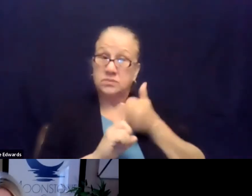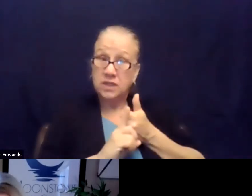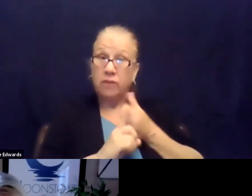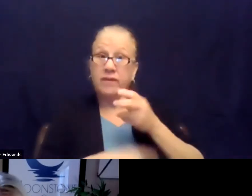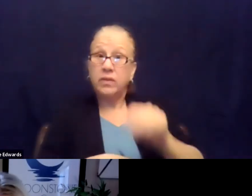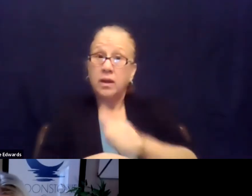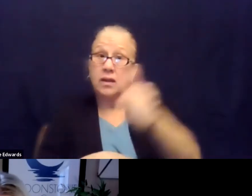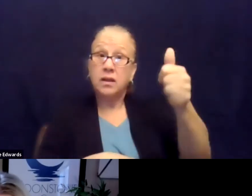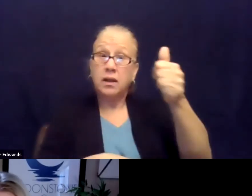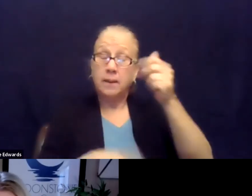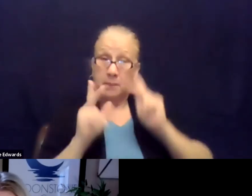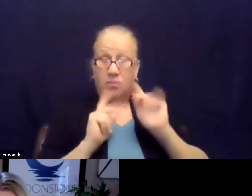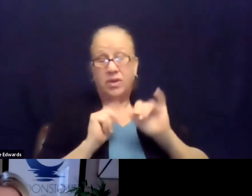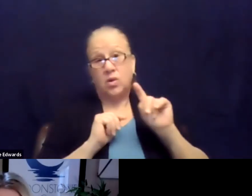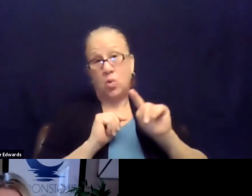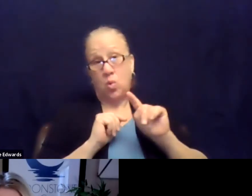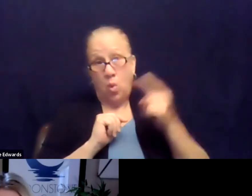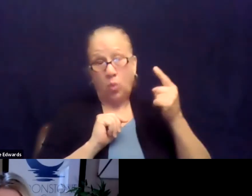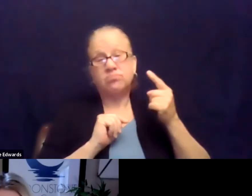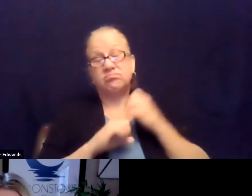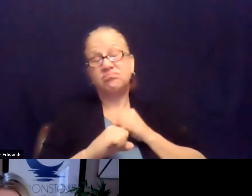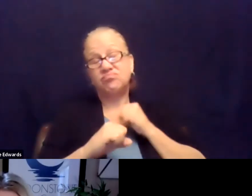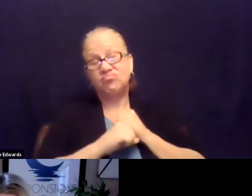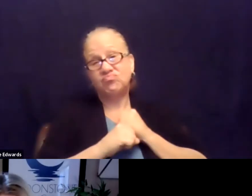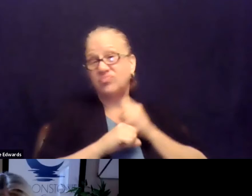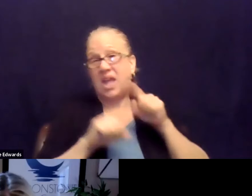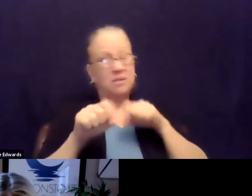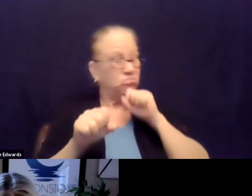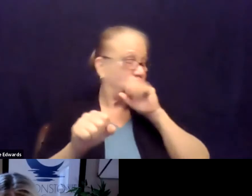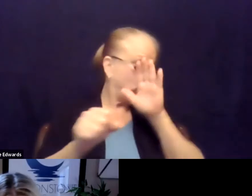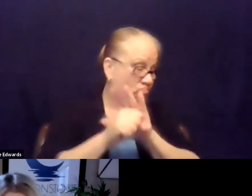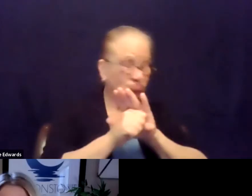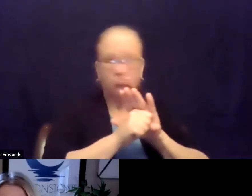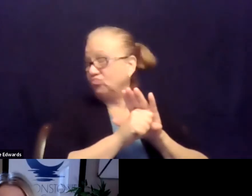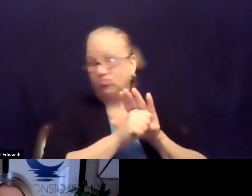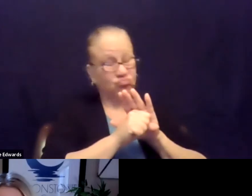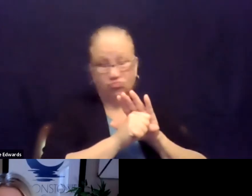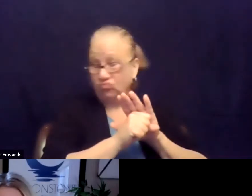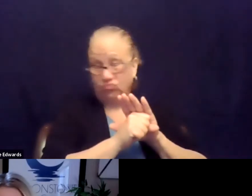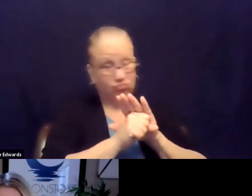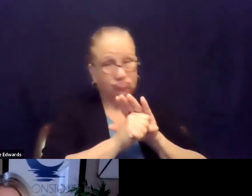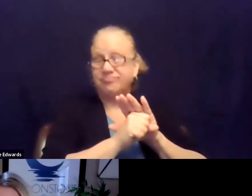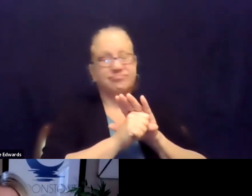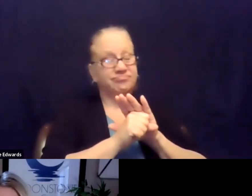that's your only layer of protection, you can't guarantee that. Unless they can show or willing to